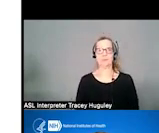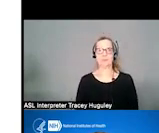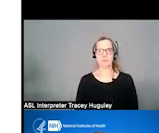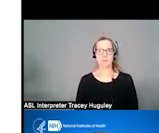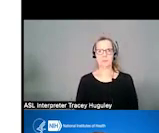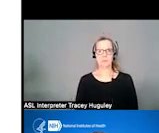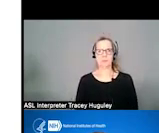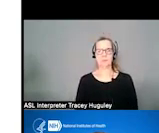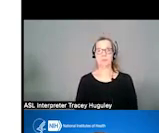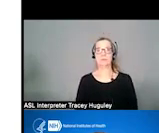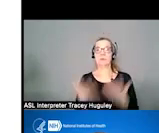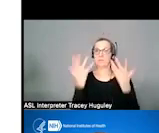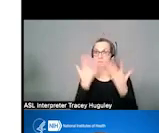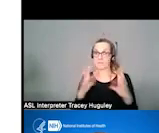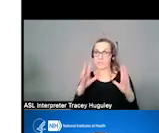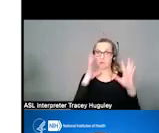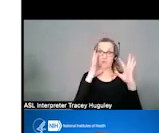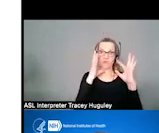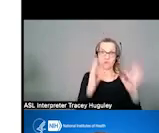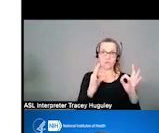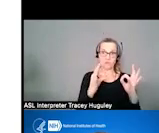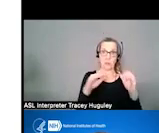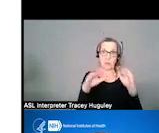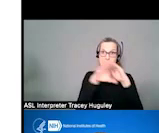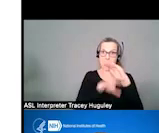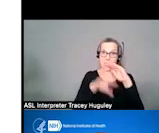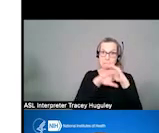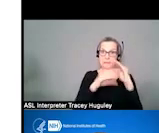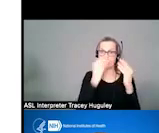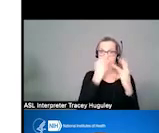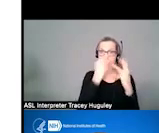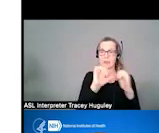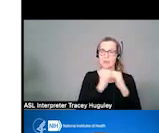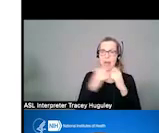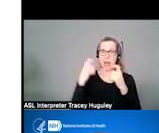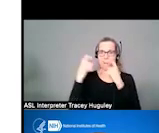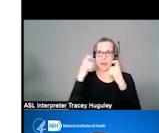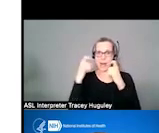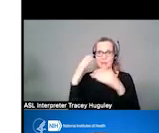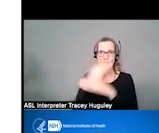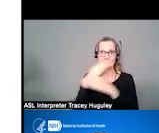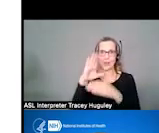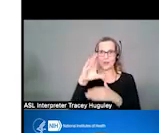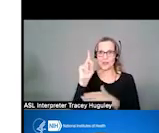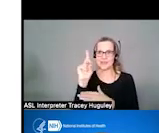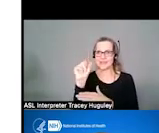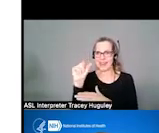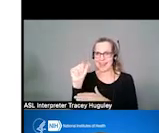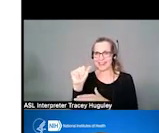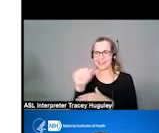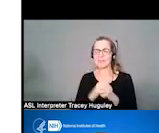So once you've determined this basic information about how you'll be managing and sharing data and what that will cost,